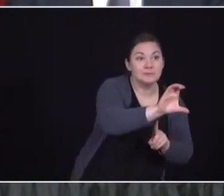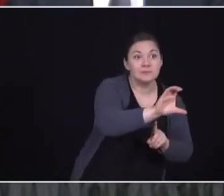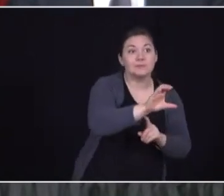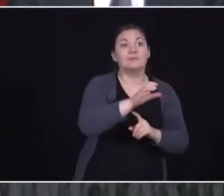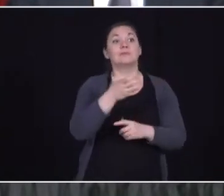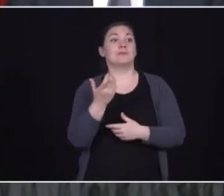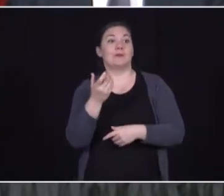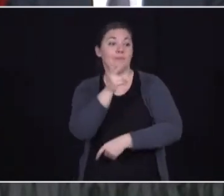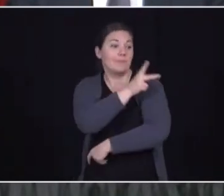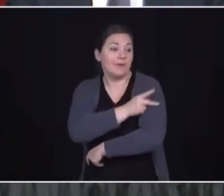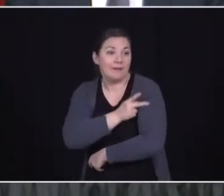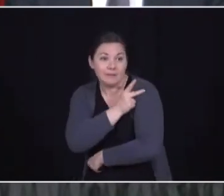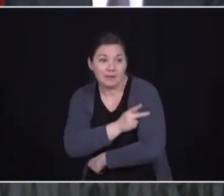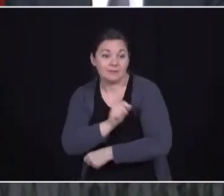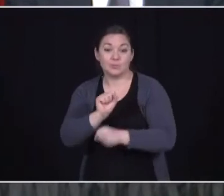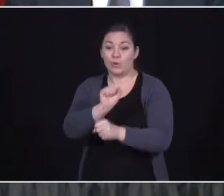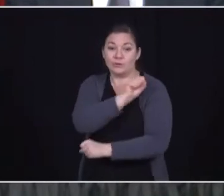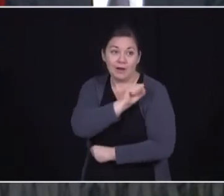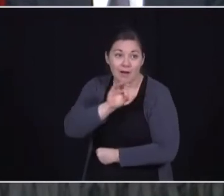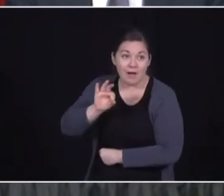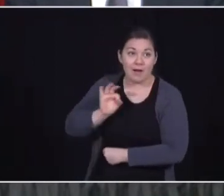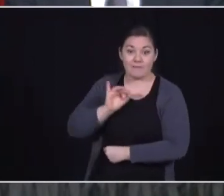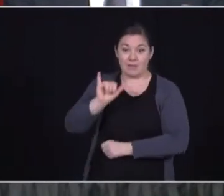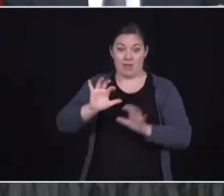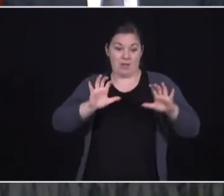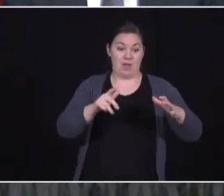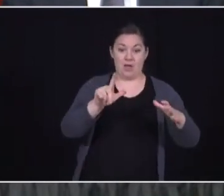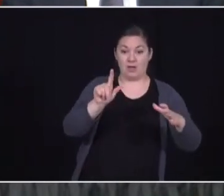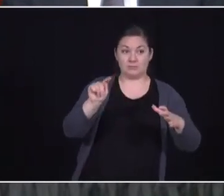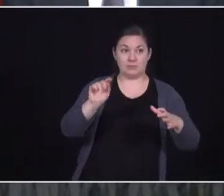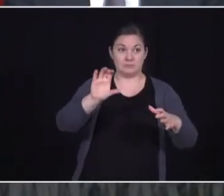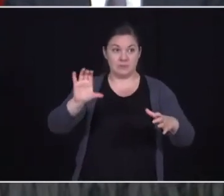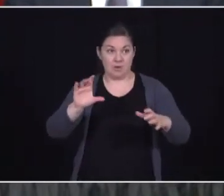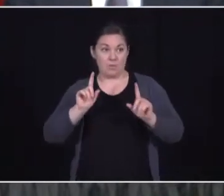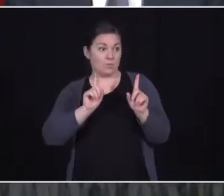congregate care settings, where care is provided for seniors, and all of those who